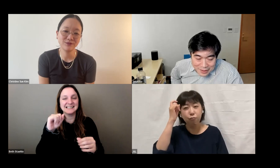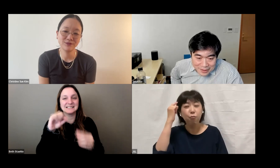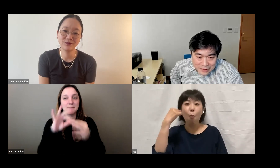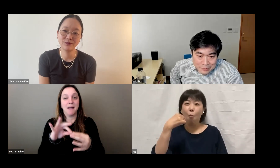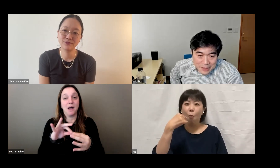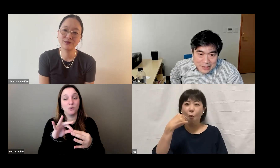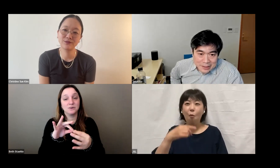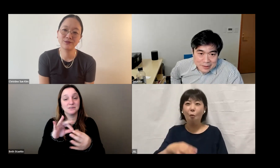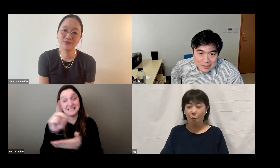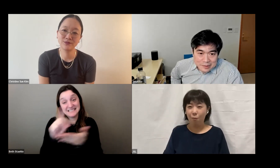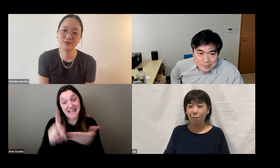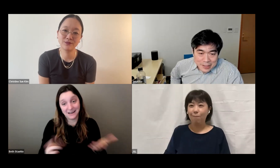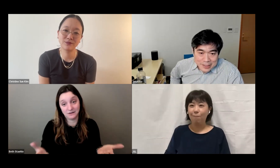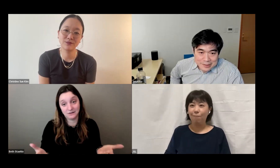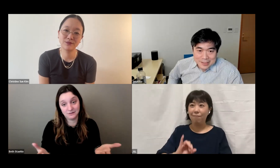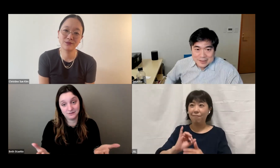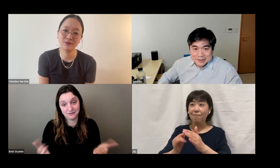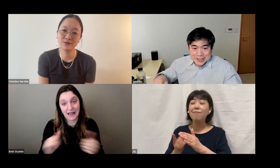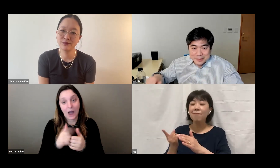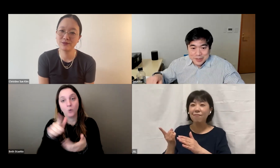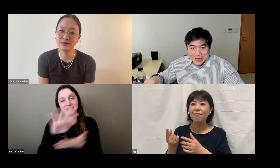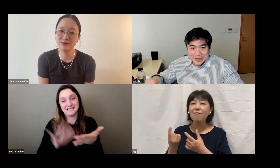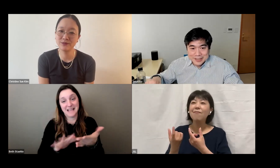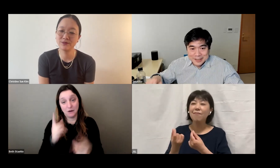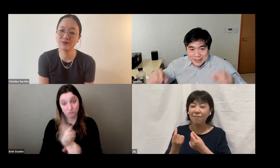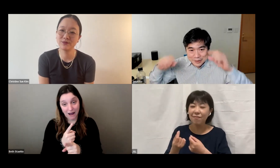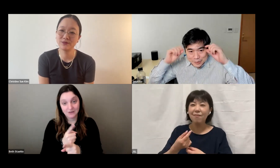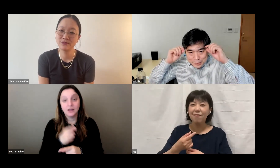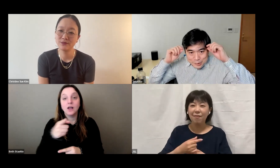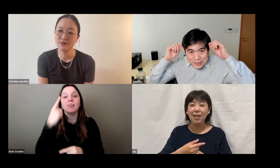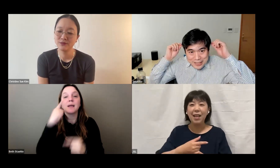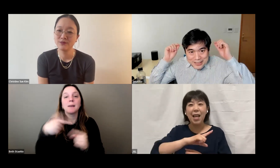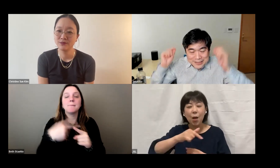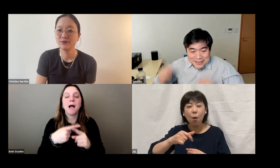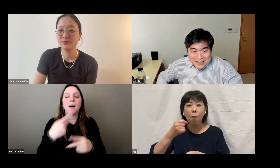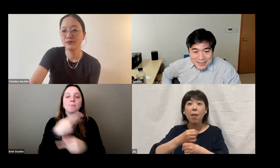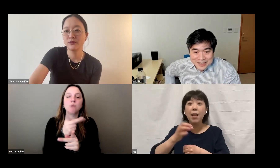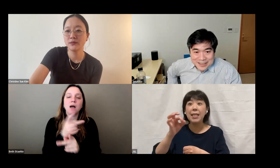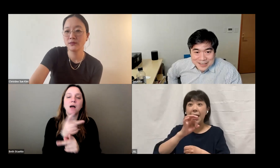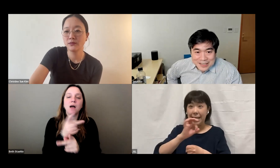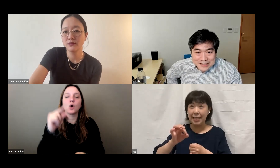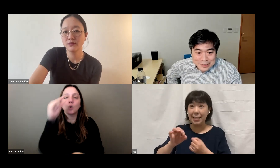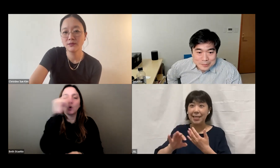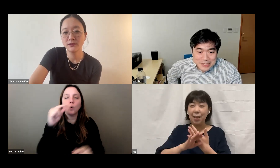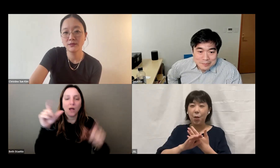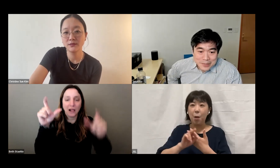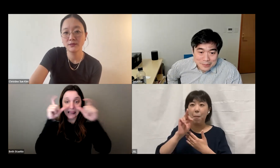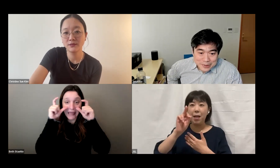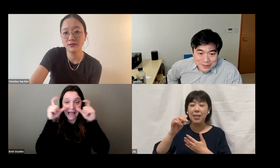I think there are many products like the Segway or Google Glass that didn't become popular.